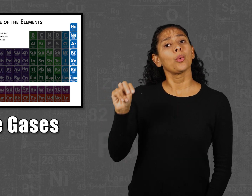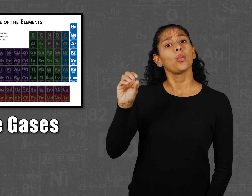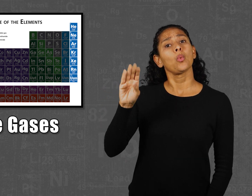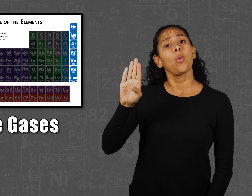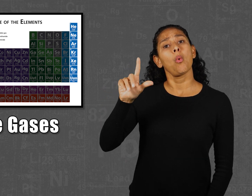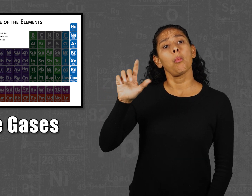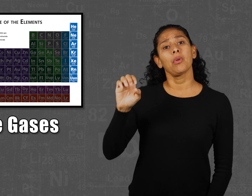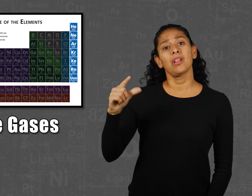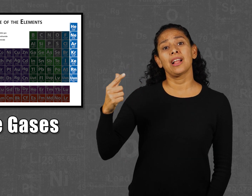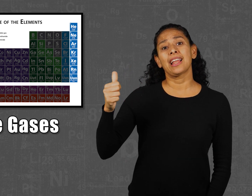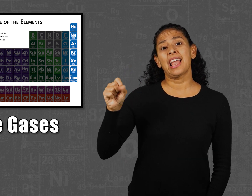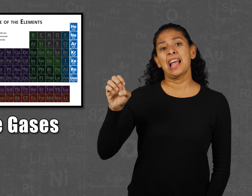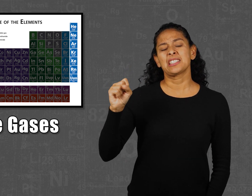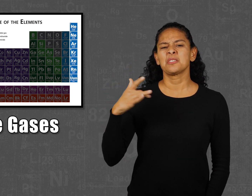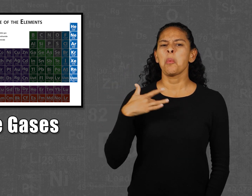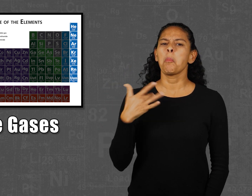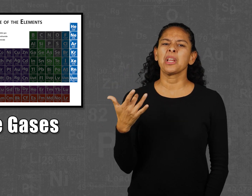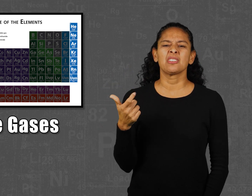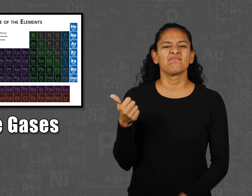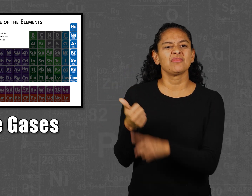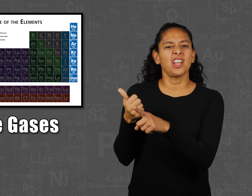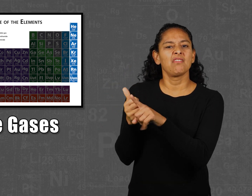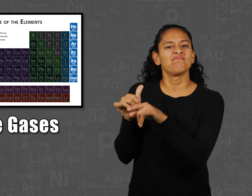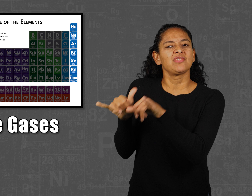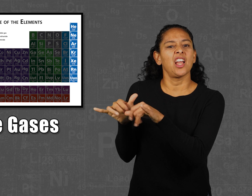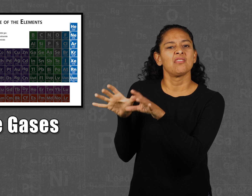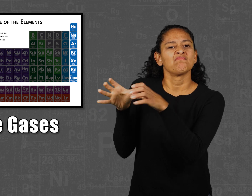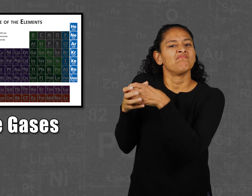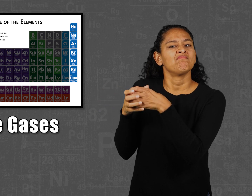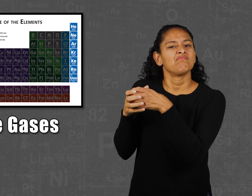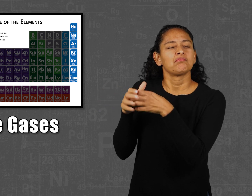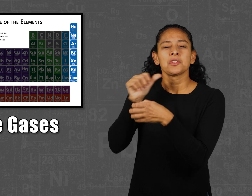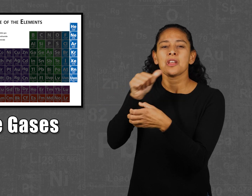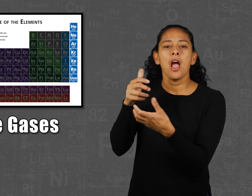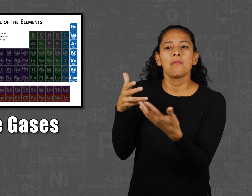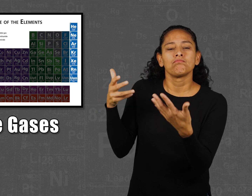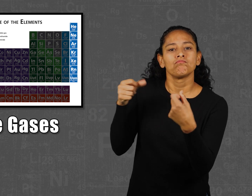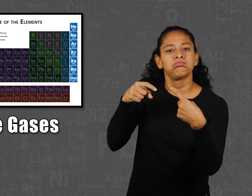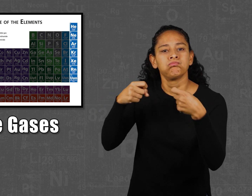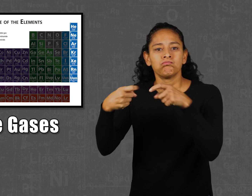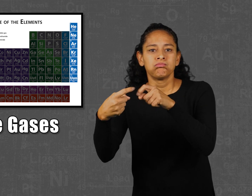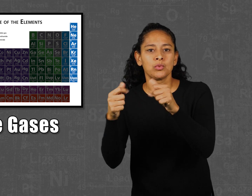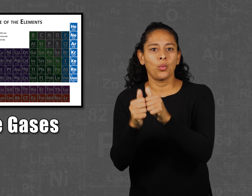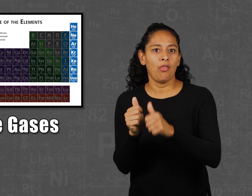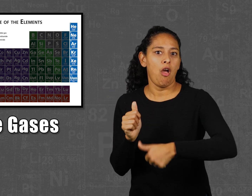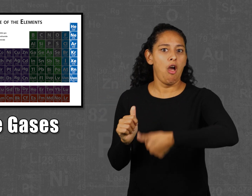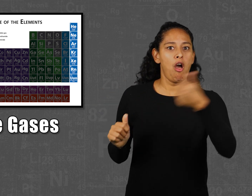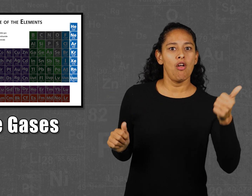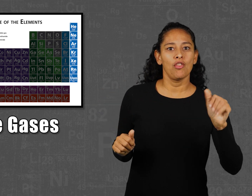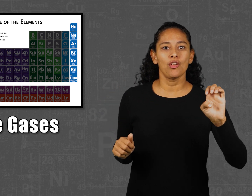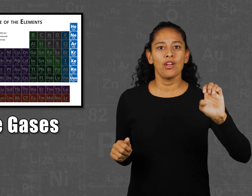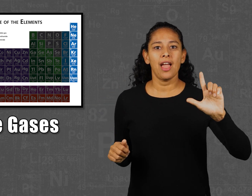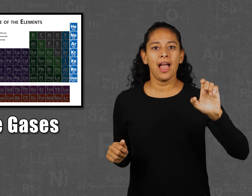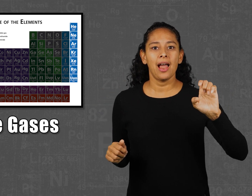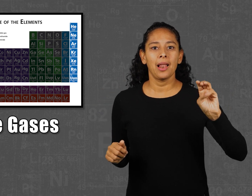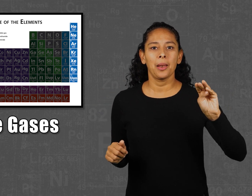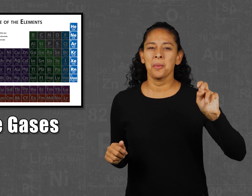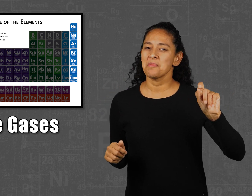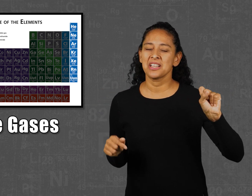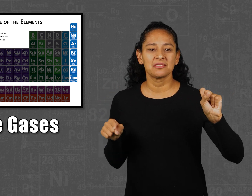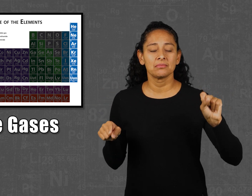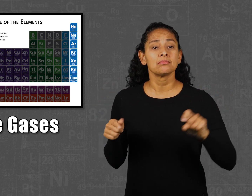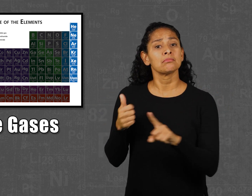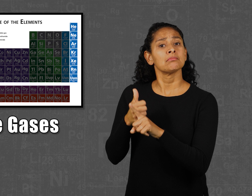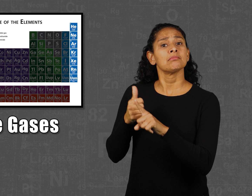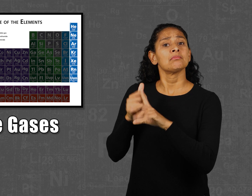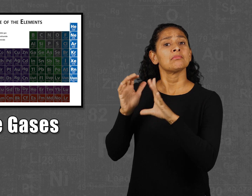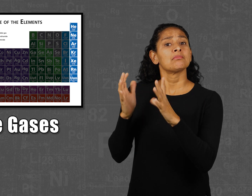Noble gases often stay to themselves and don’t react much with other elements.